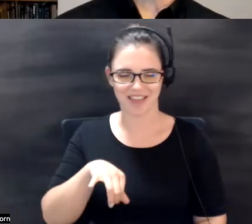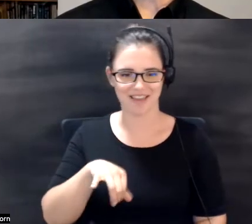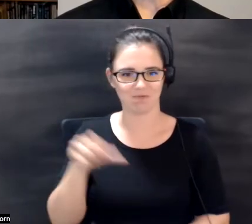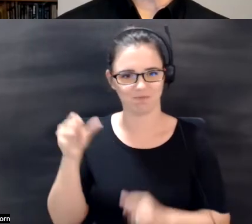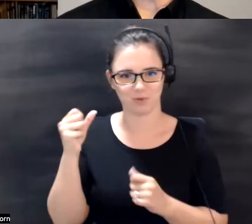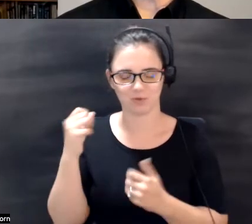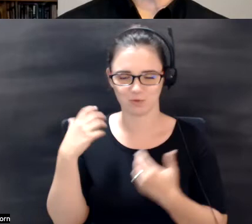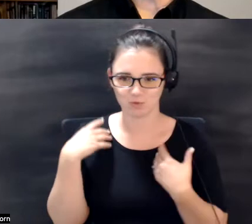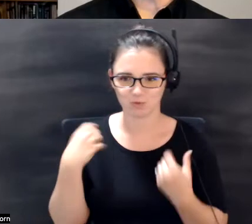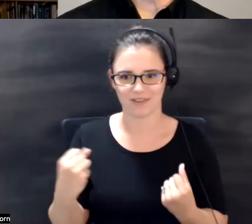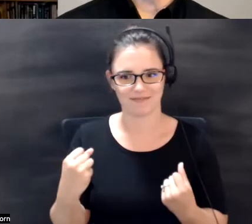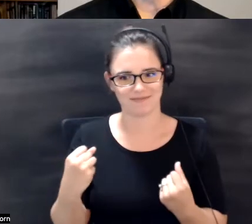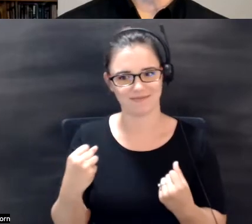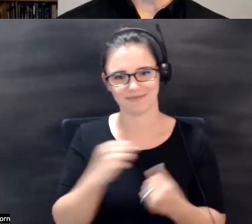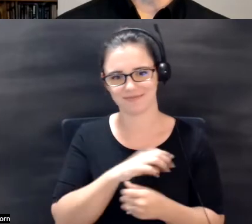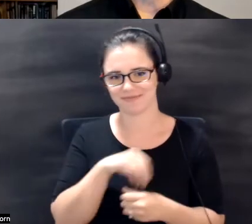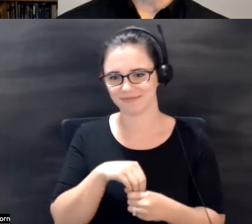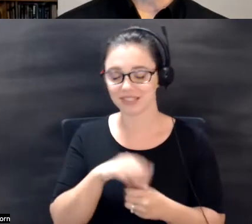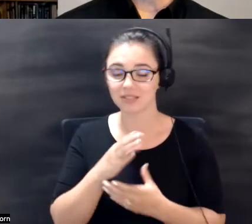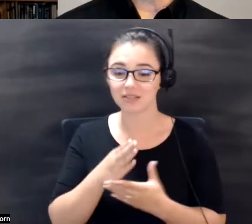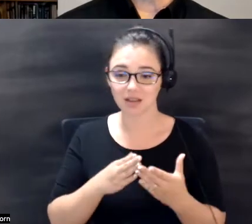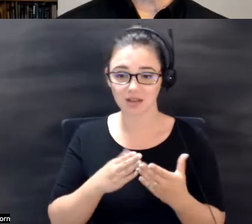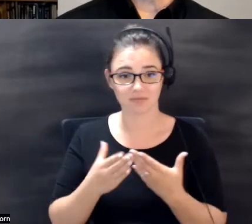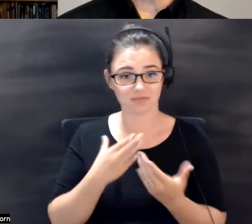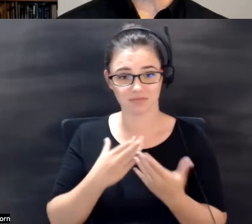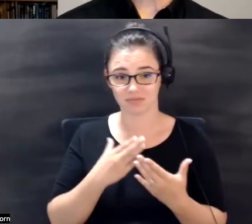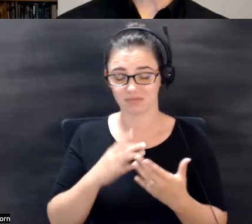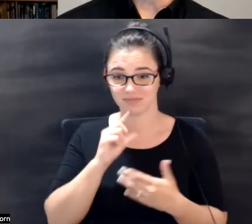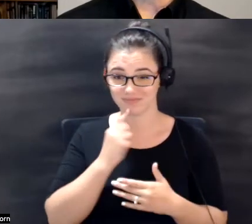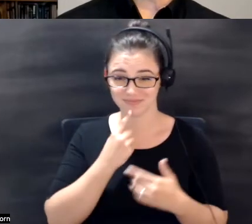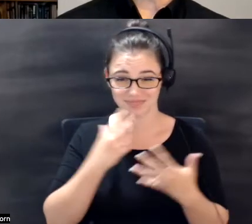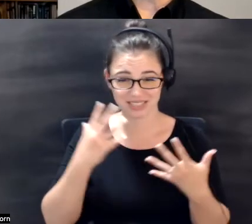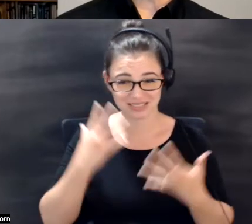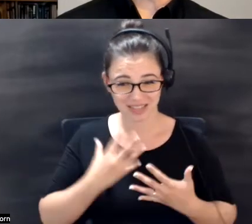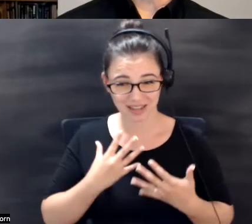think some of you know some of them, despite the extreme sadness, also speak